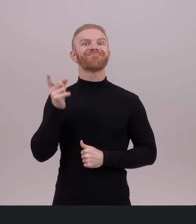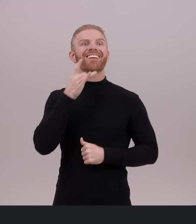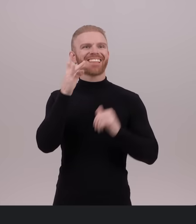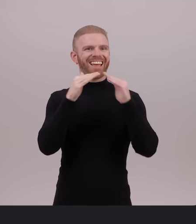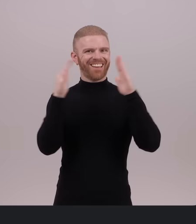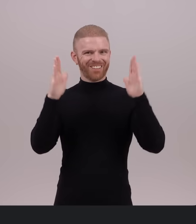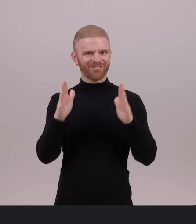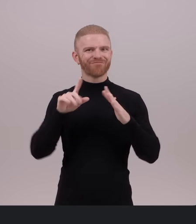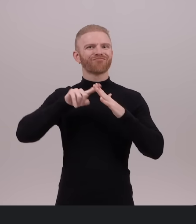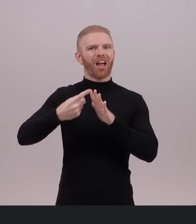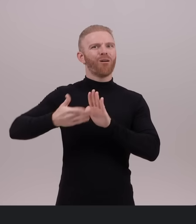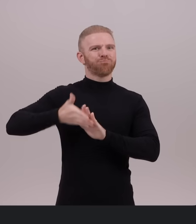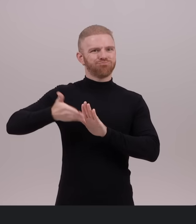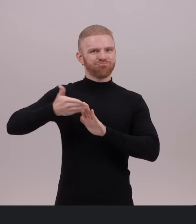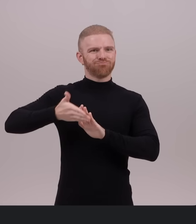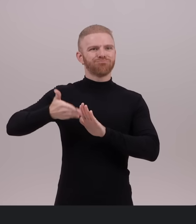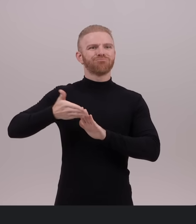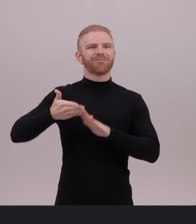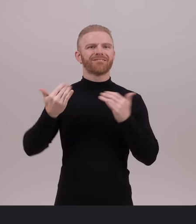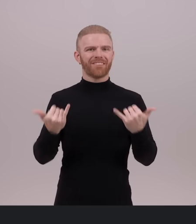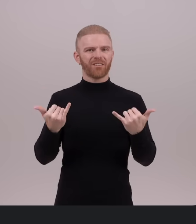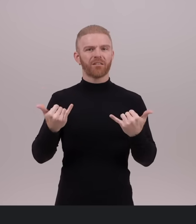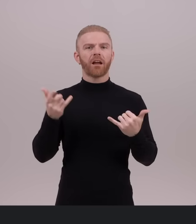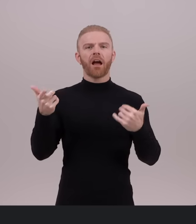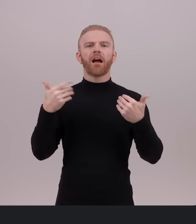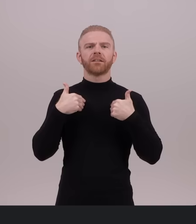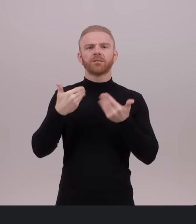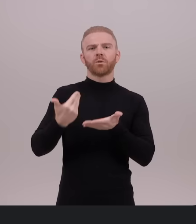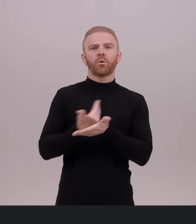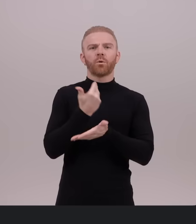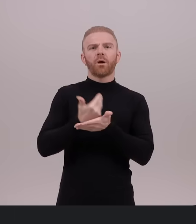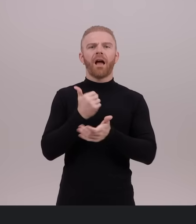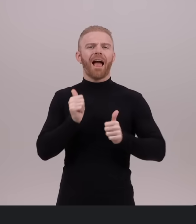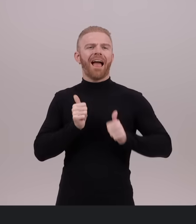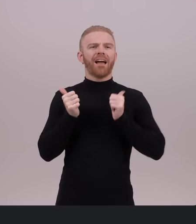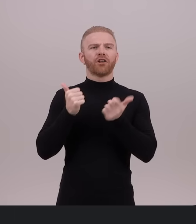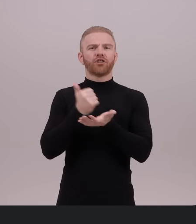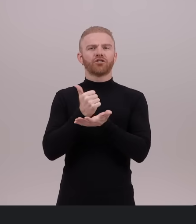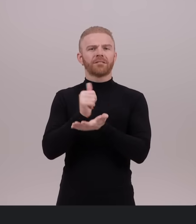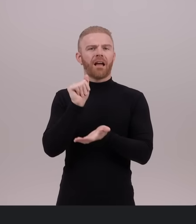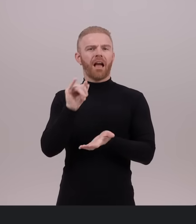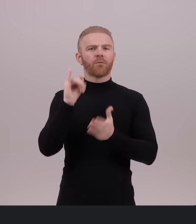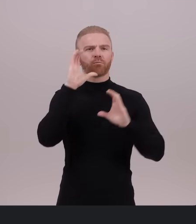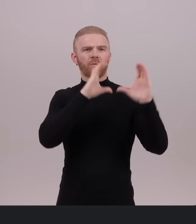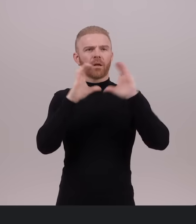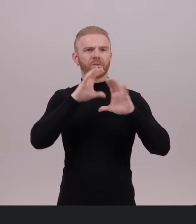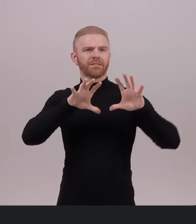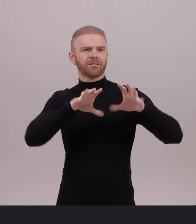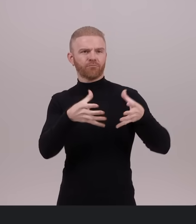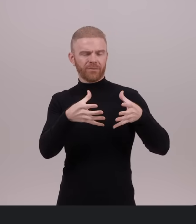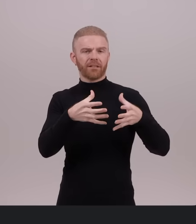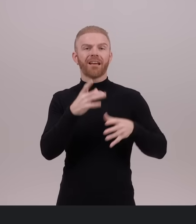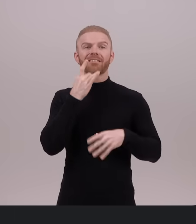And Lighthouse runs with the new agentic browsing category, which enables Lighthouse to run a comprehensive health